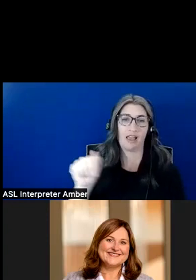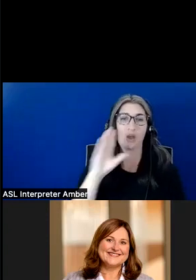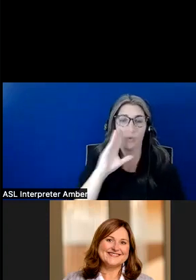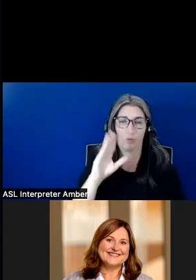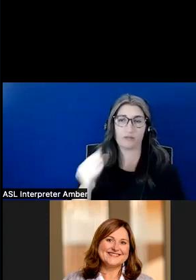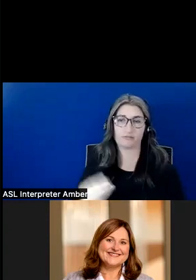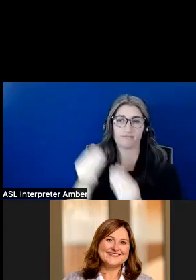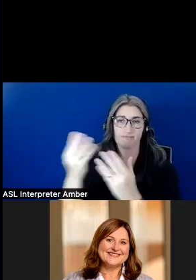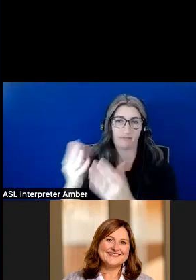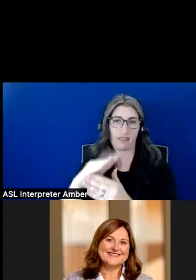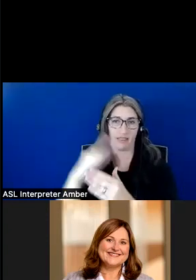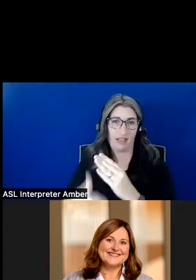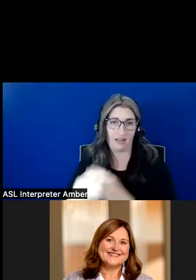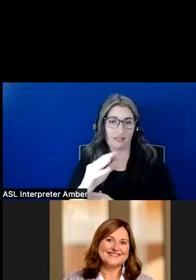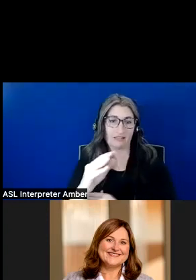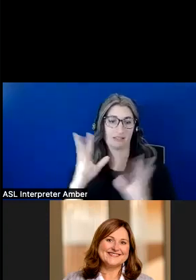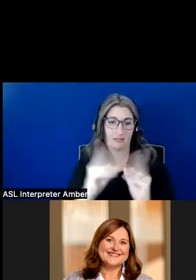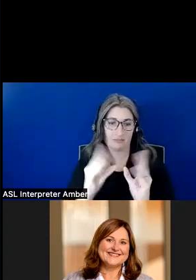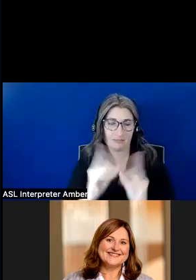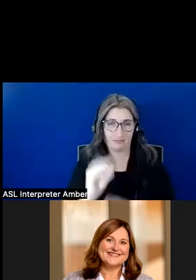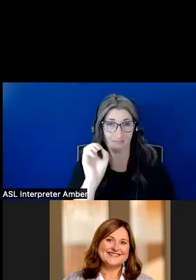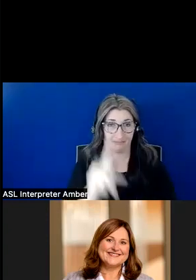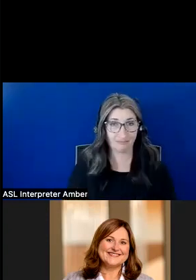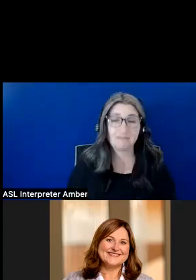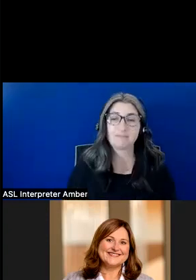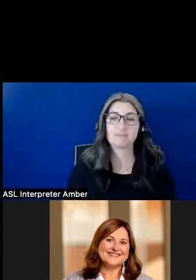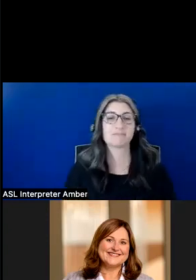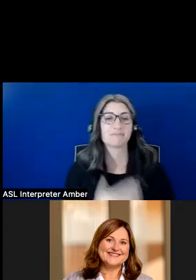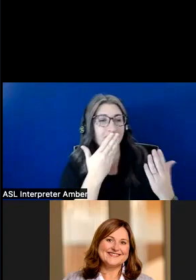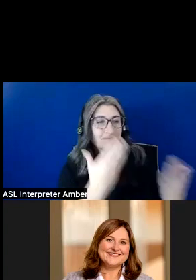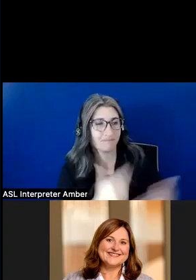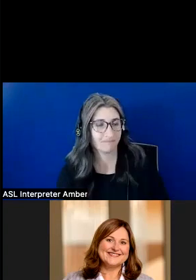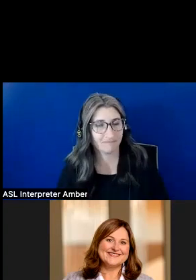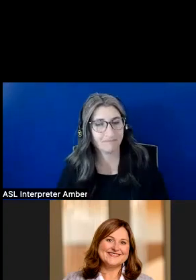end of the webinar. Okay, thanks. All right!